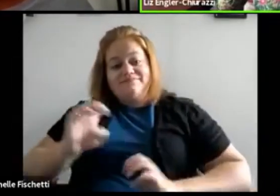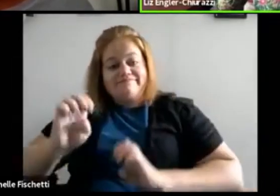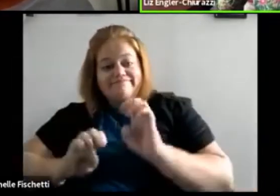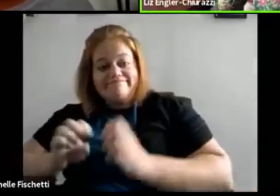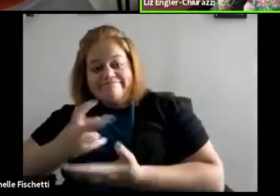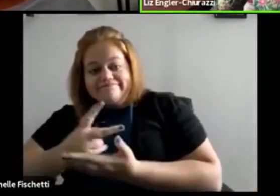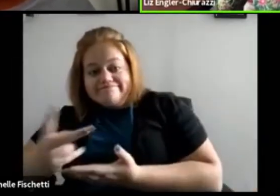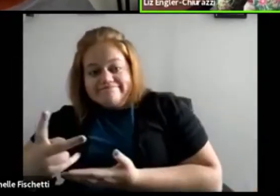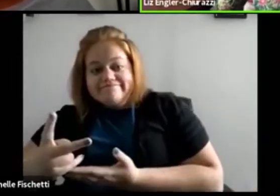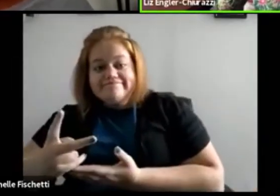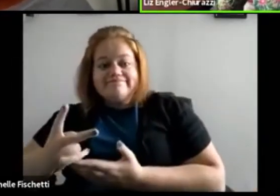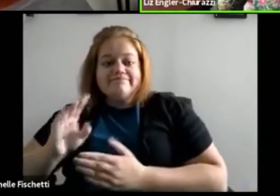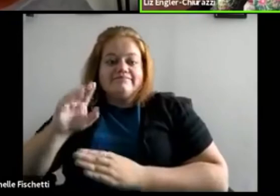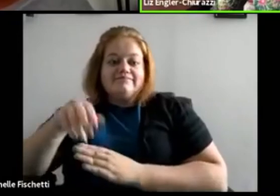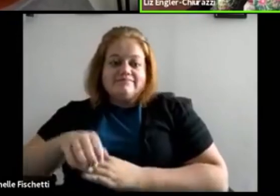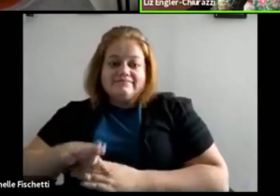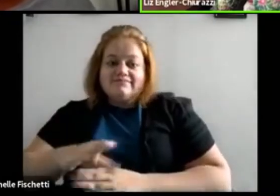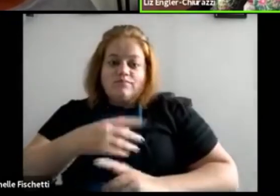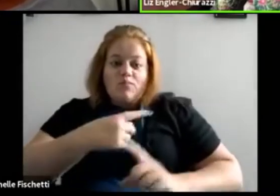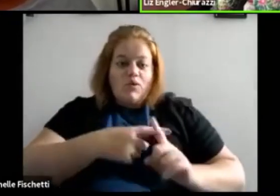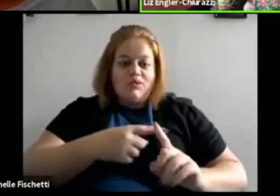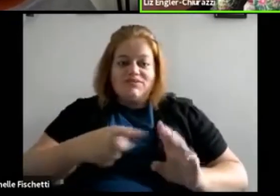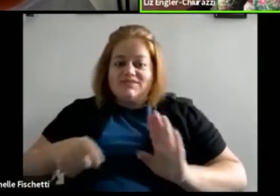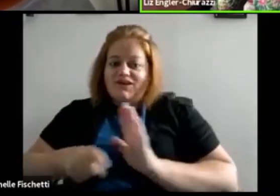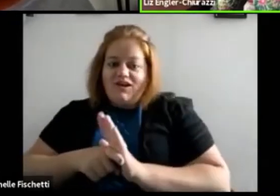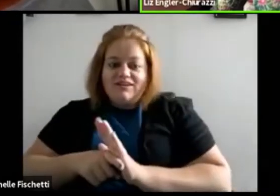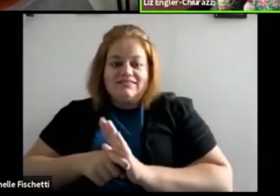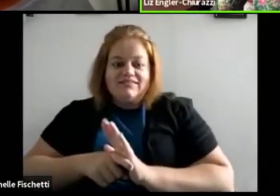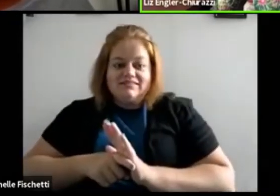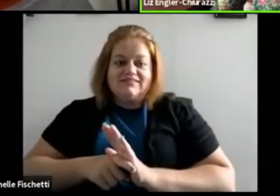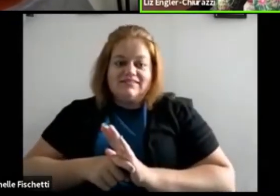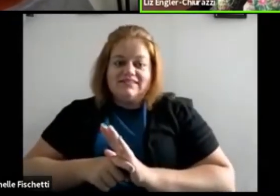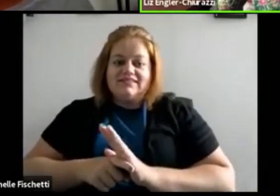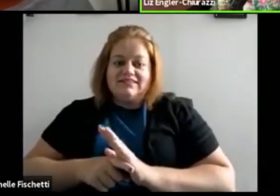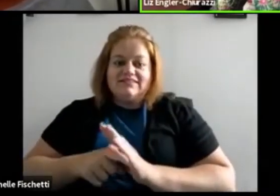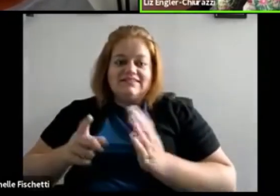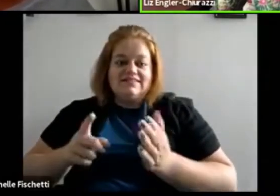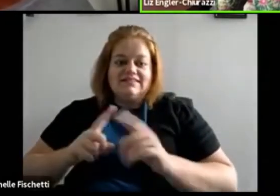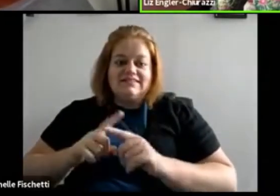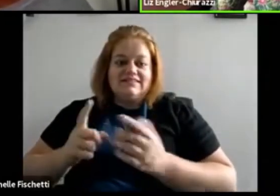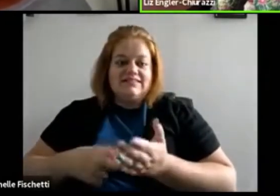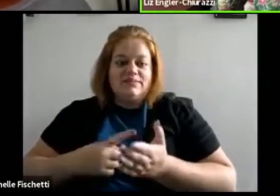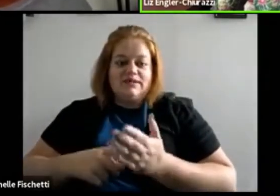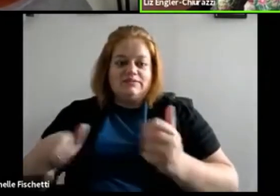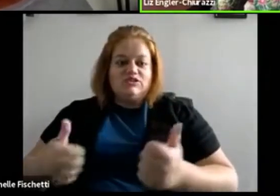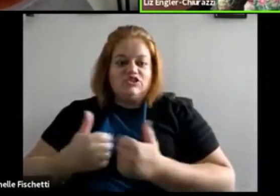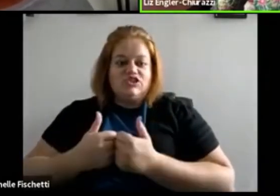that you want to and there are challenges that you have to overcome and